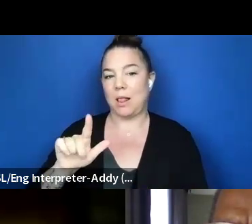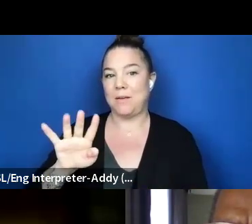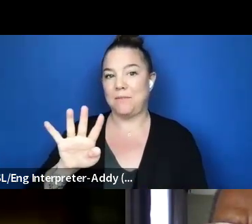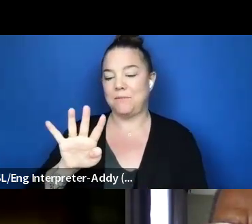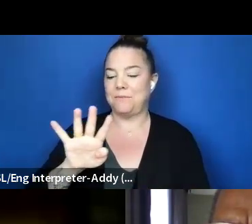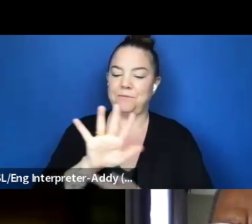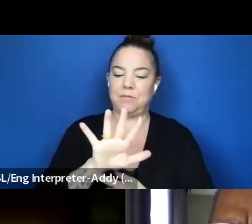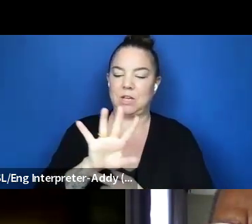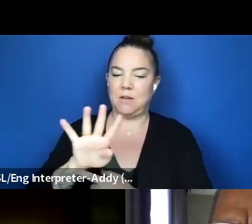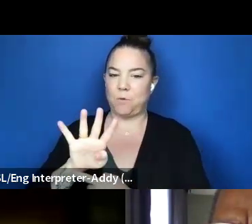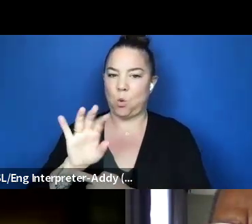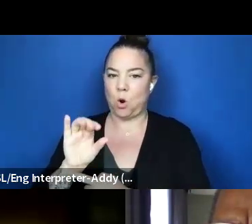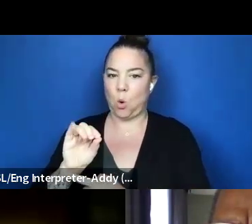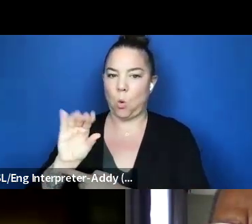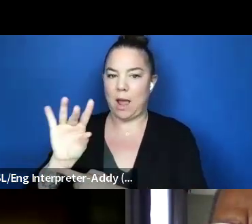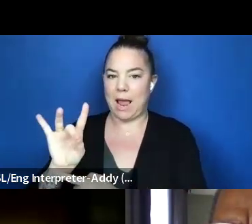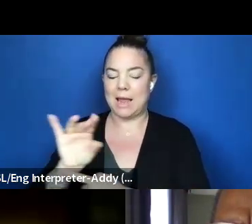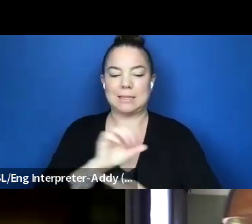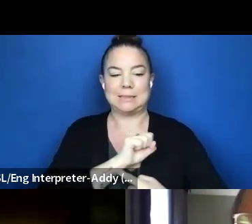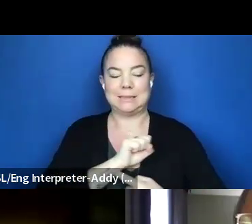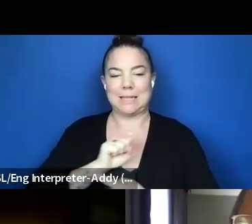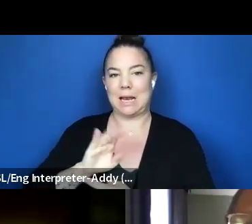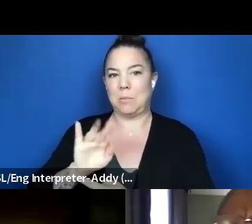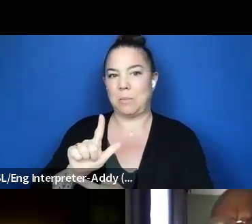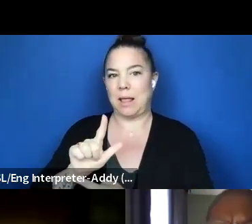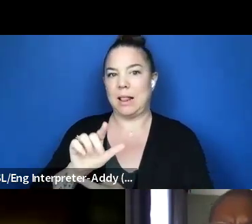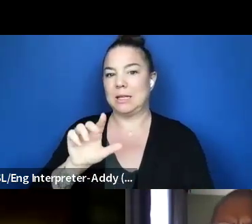Adeleigh Belyeu: and US. Senate Bill 2767.